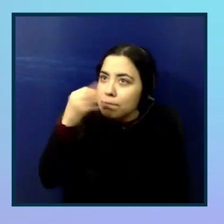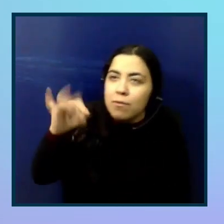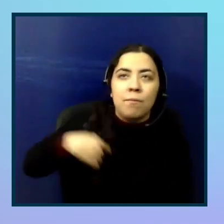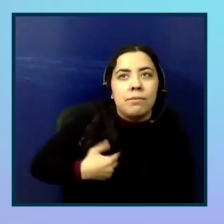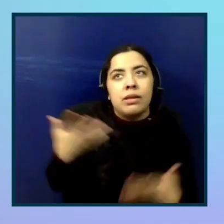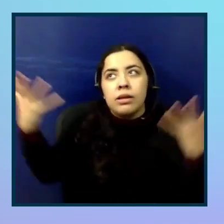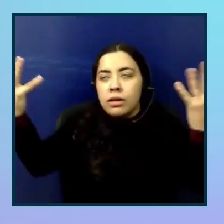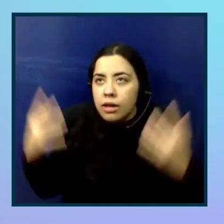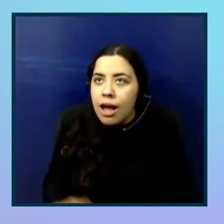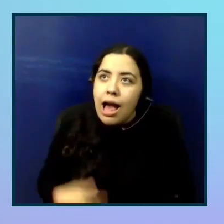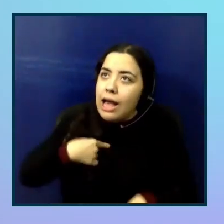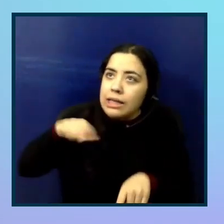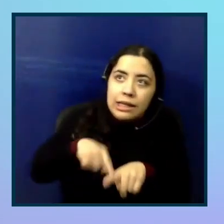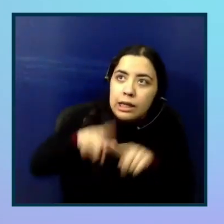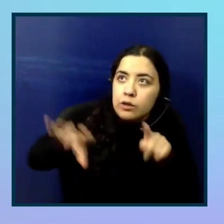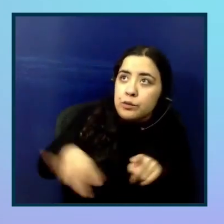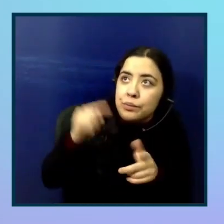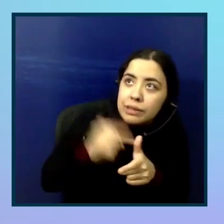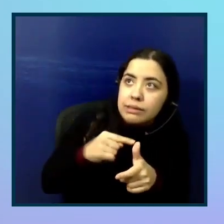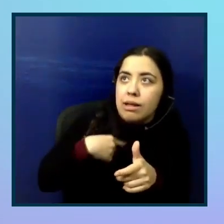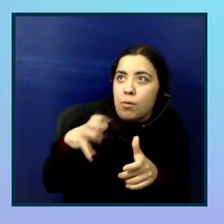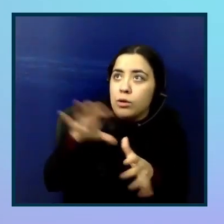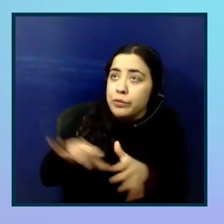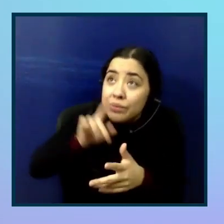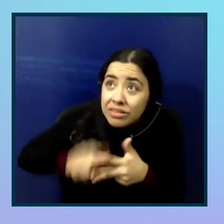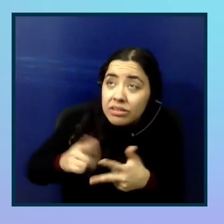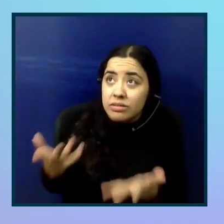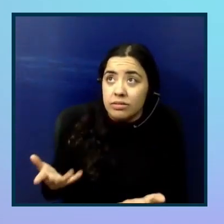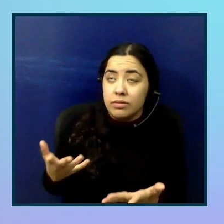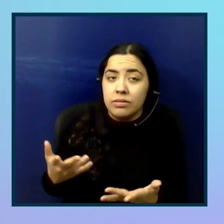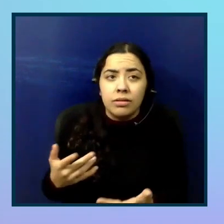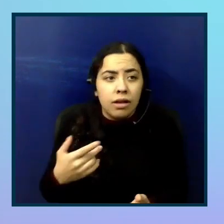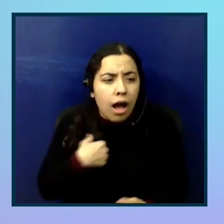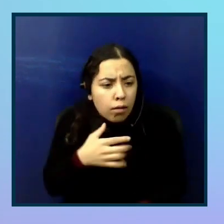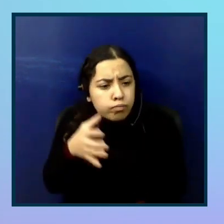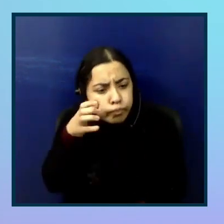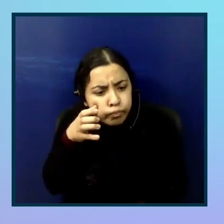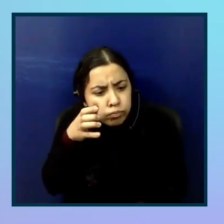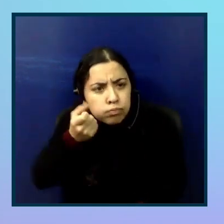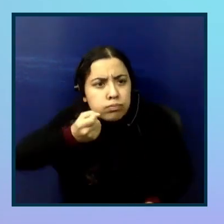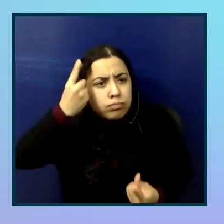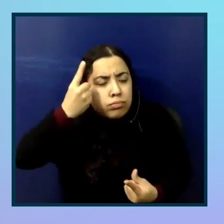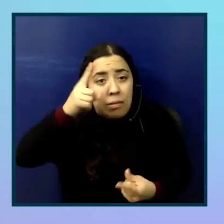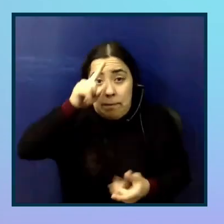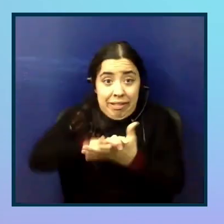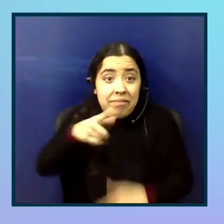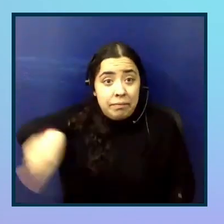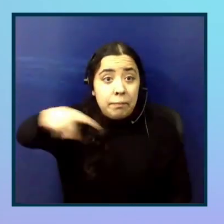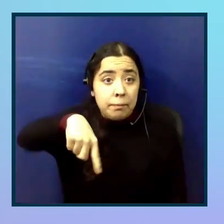I take their word for it. I think you have to make that call based on user data.